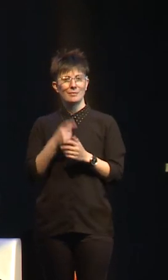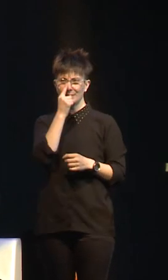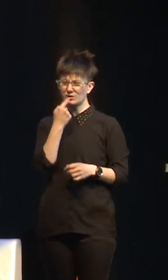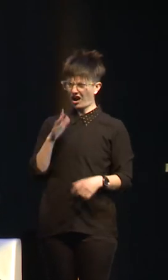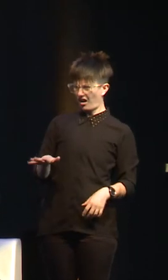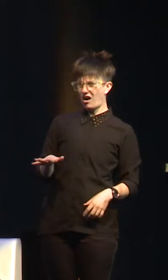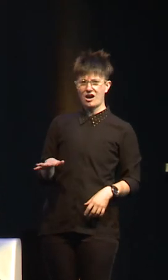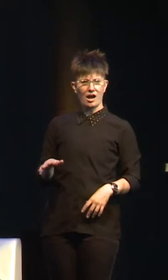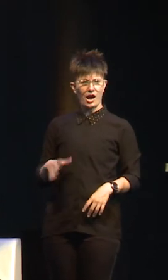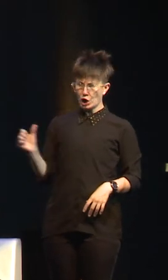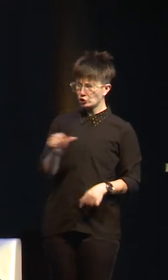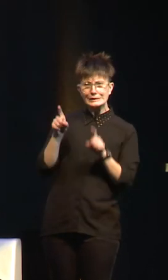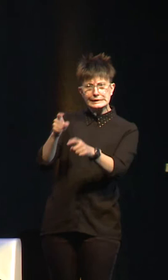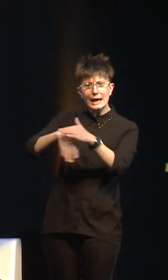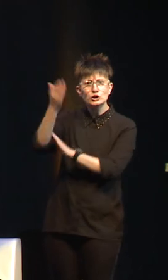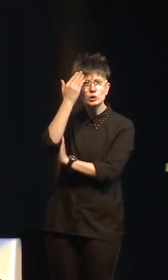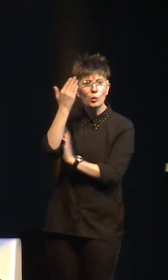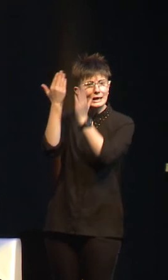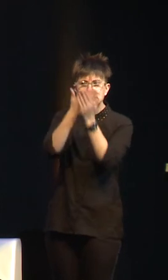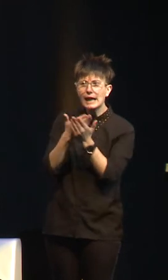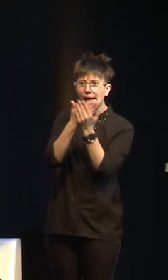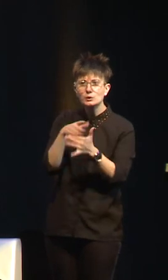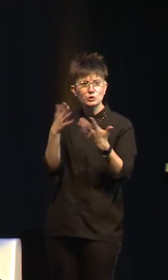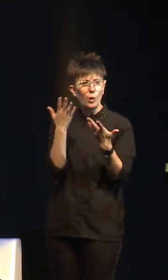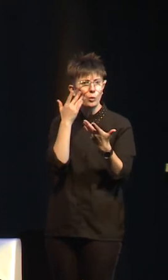know they should stay in school and study so that when they you know eventually take